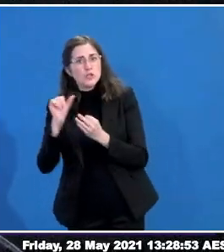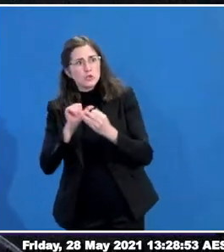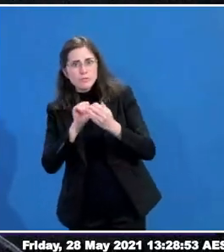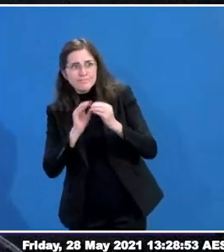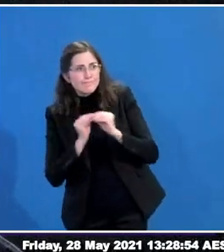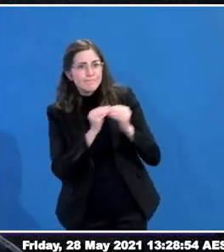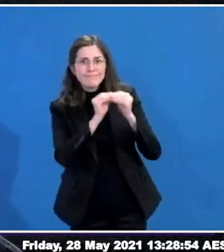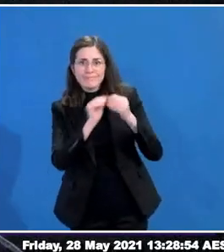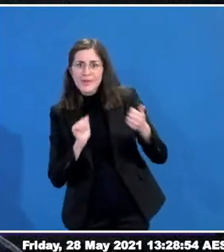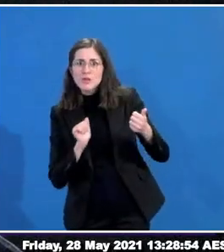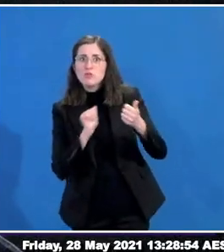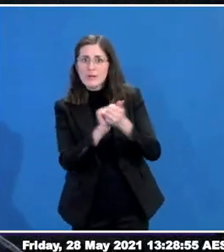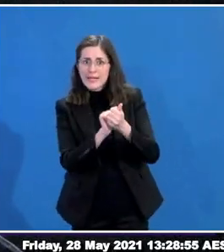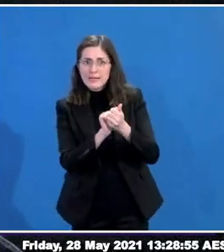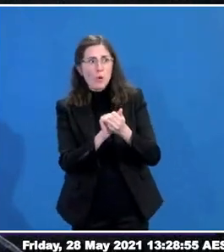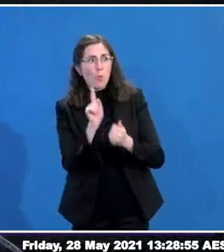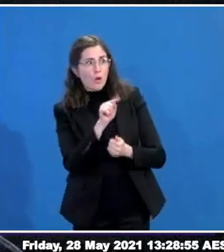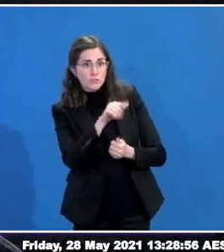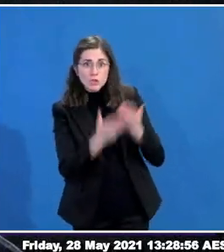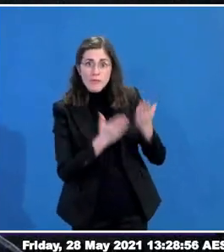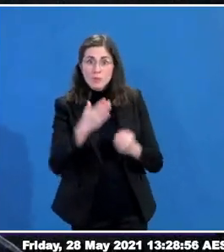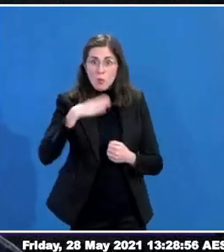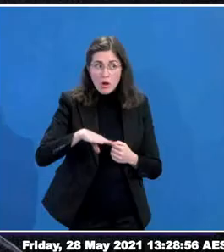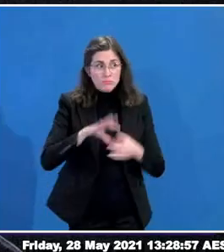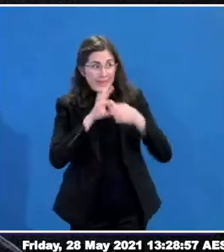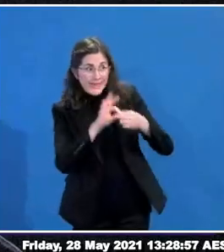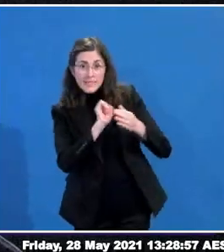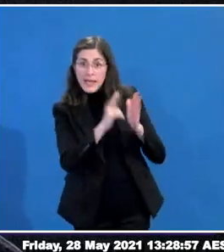implementation and services related to their NDIS plans, so absolutely, yes.